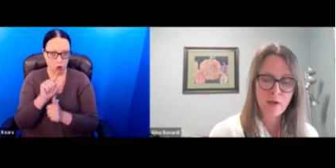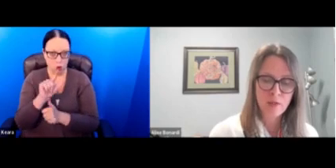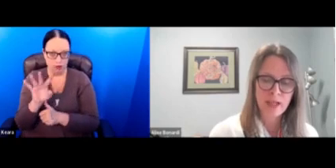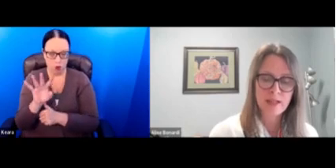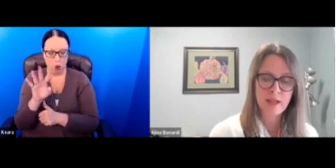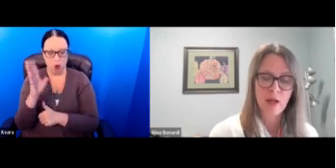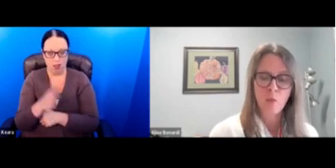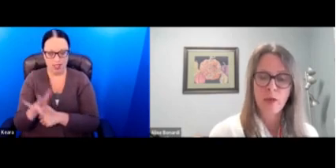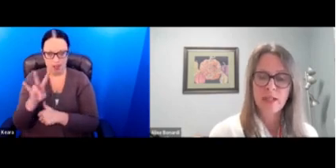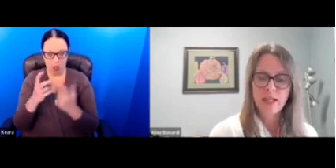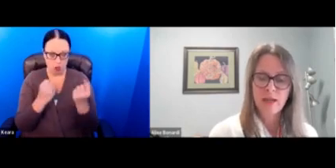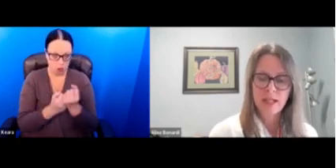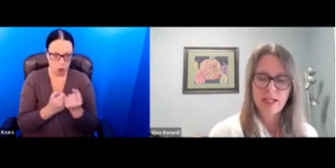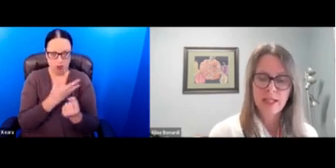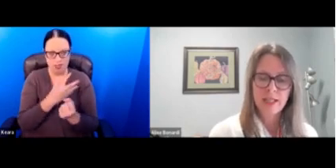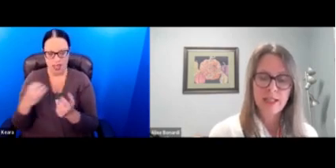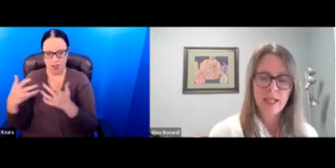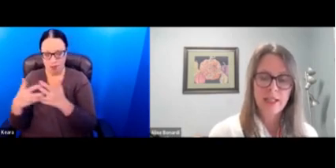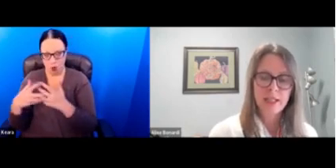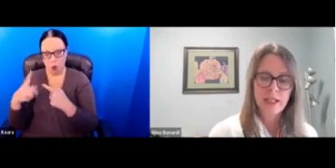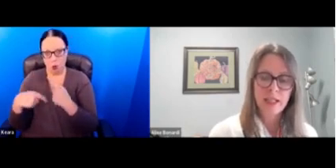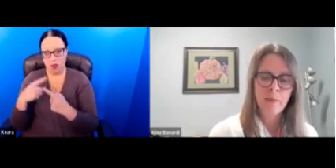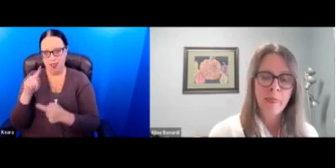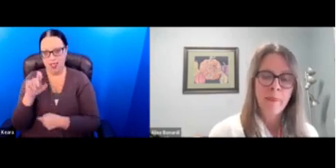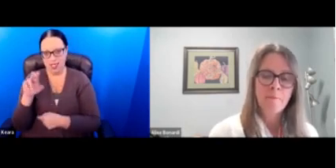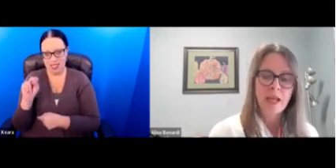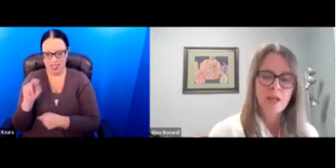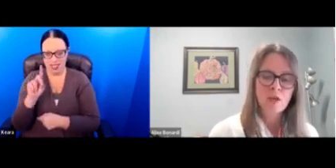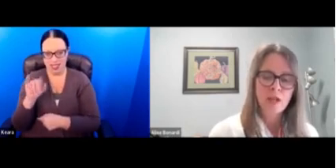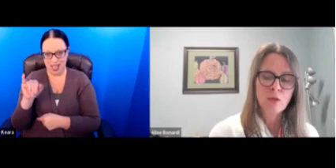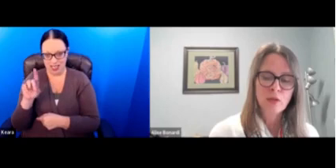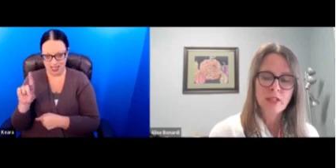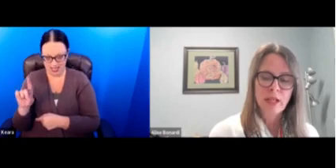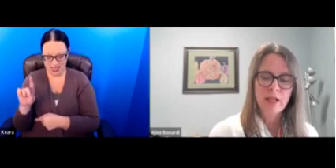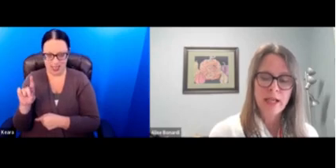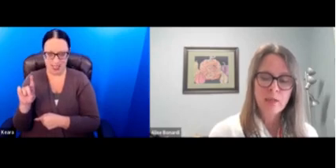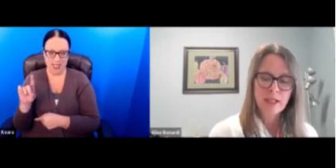housemates. When the Tennessee di D de introduced an enabling